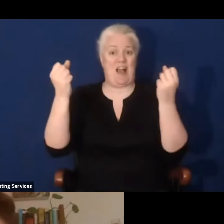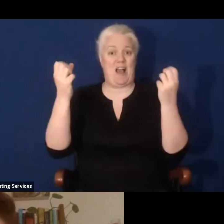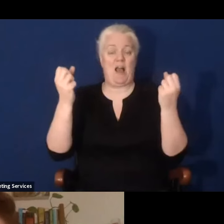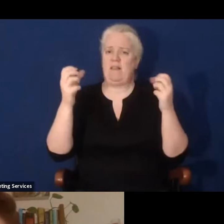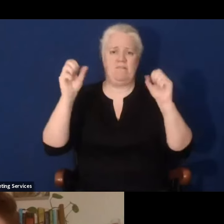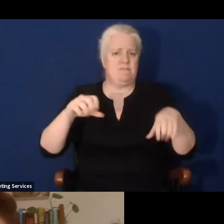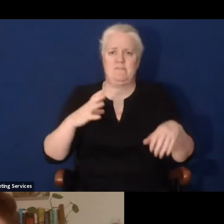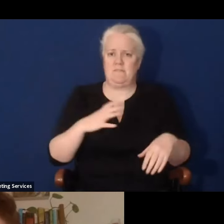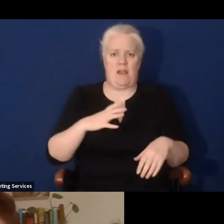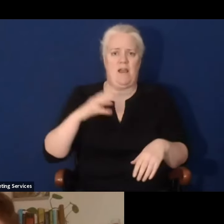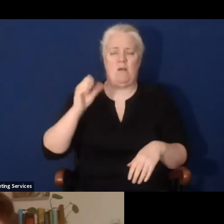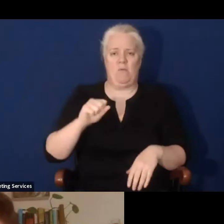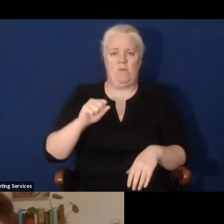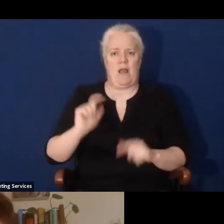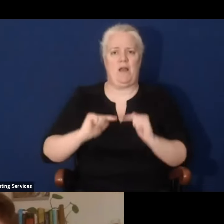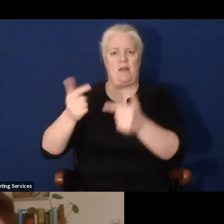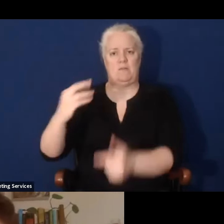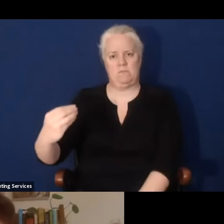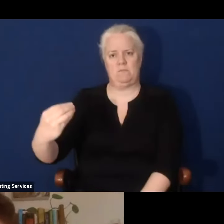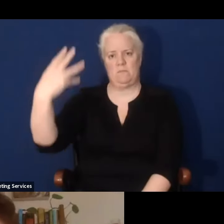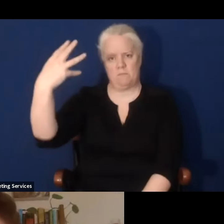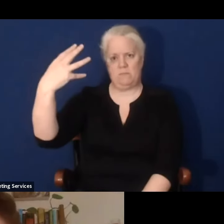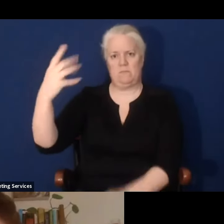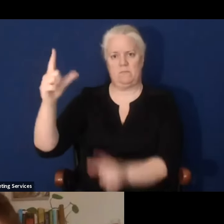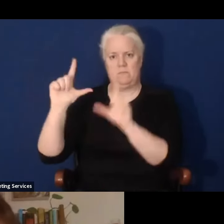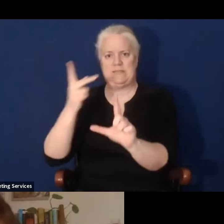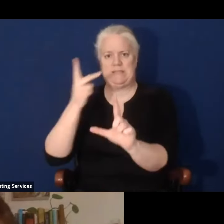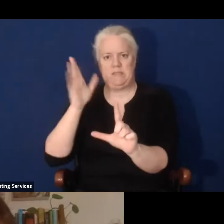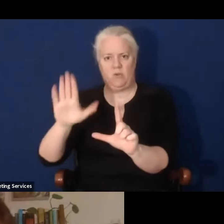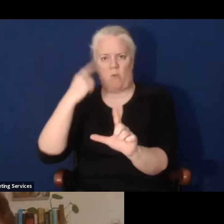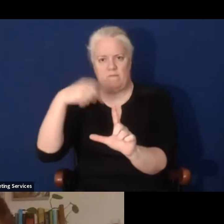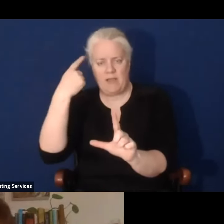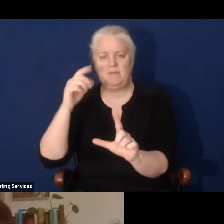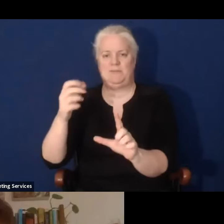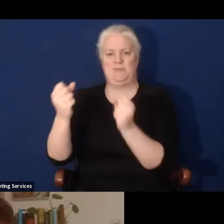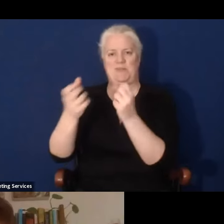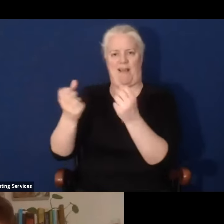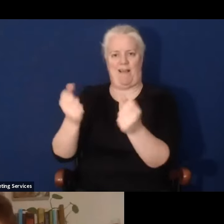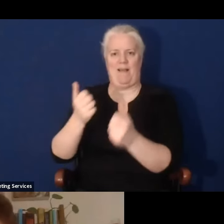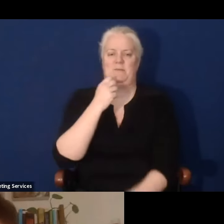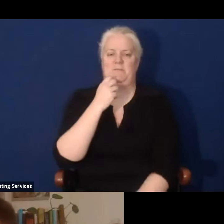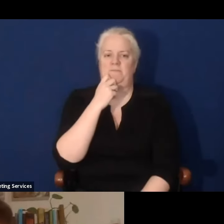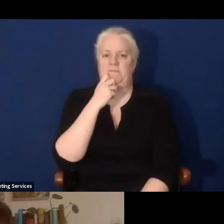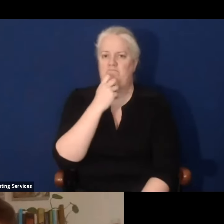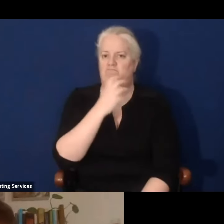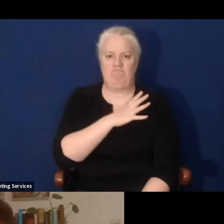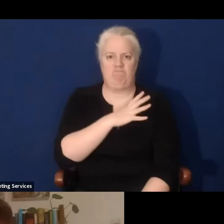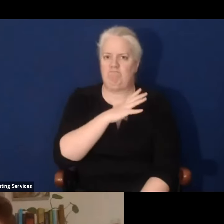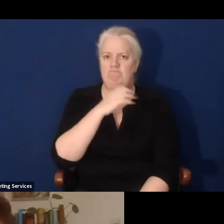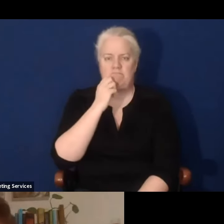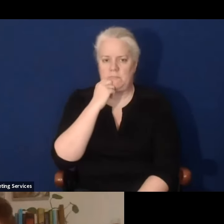Rebecca, I see you. Hit it once w keep it up and we will get to you. Same thing goes if you are a person who wants to ask a question in sign. If we don't hear from you we will provide you with the ability to turn on your camera so you can sign your question. We want to hear from everybody. I understand it's a process, but just to make sure we have one person speaking at a time, this is what we need to do.